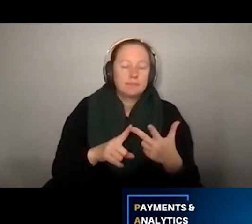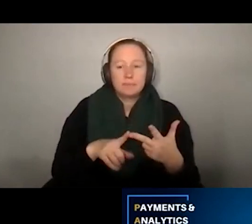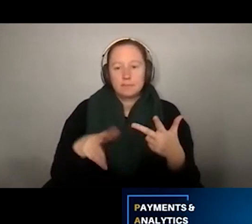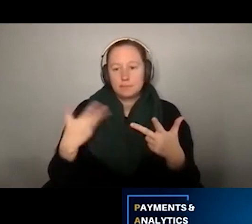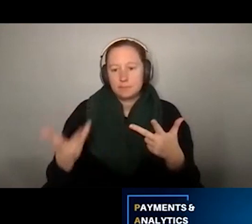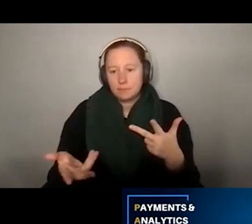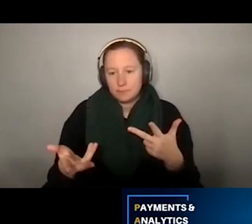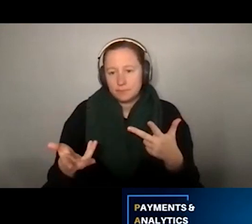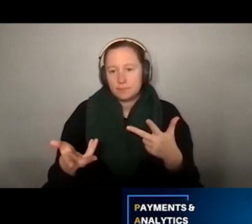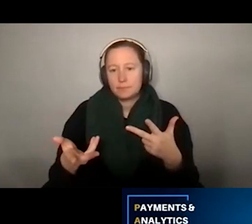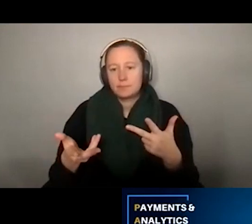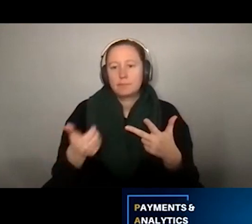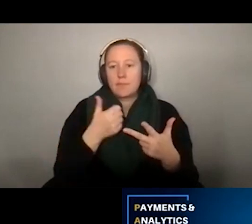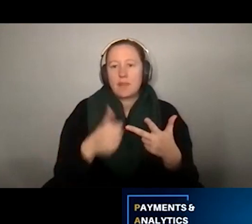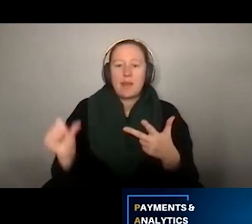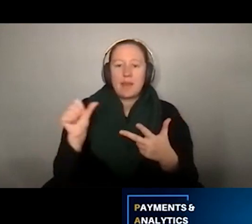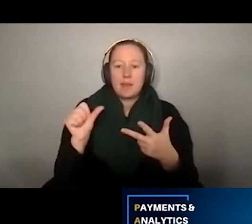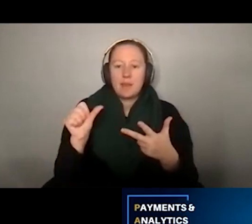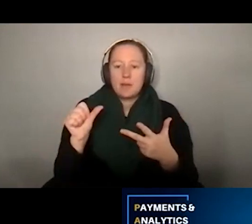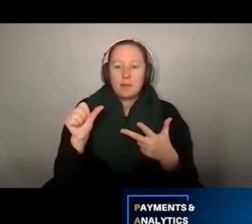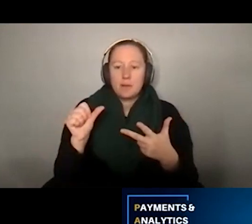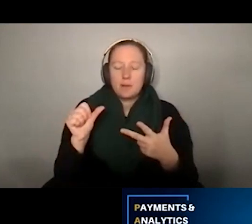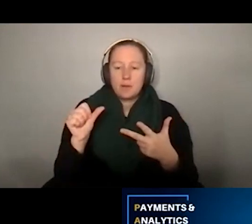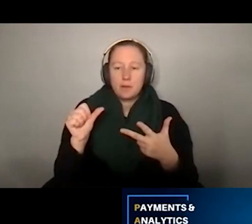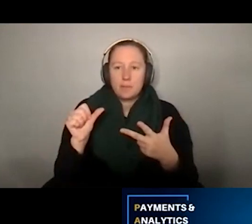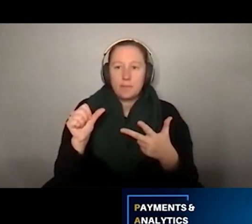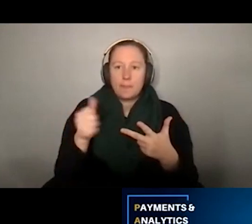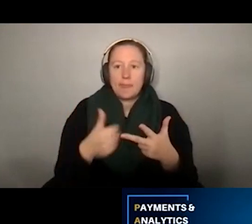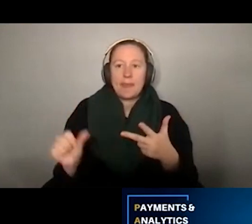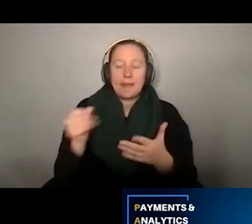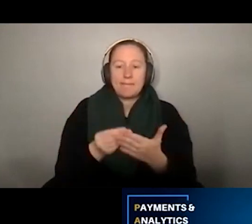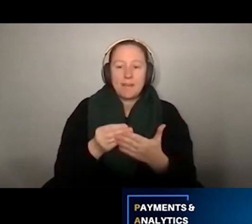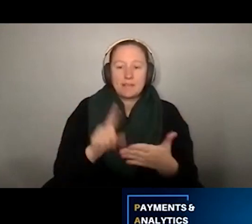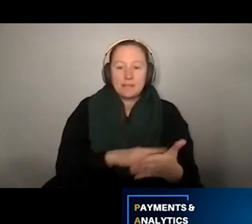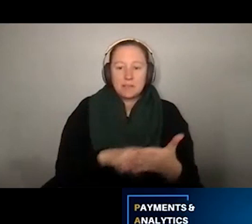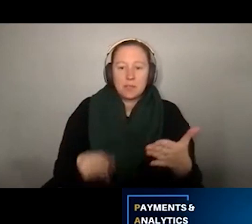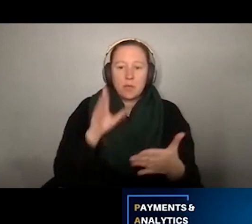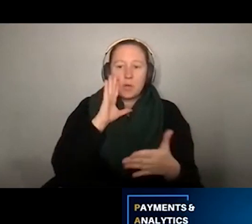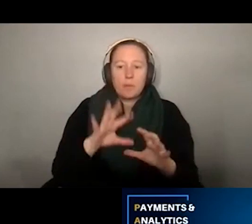Any funds that are canceling will be grouped together in the same column,